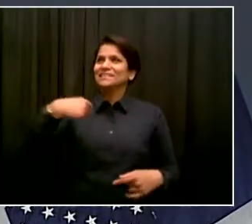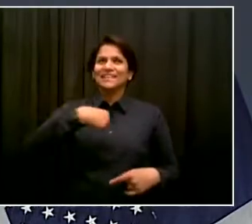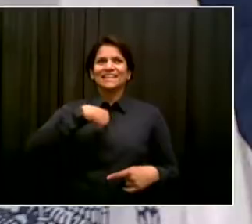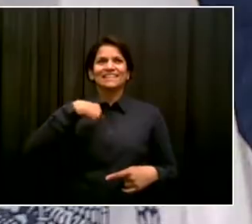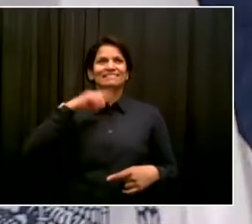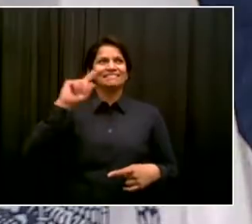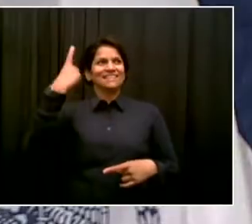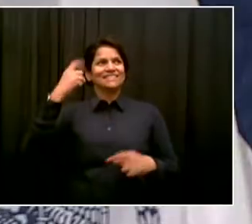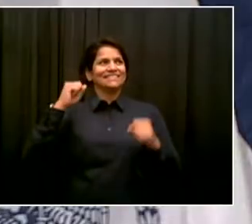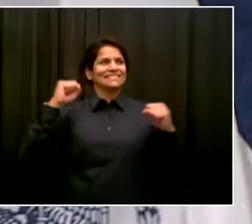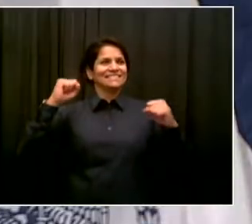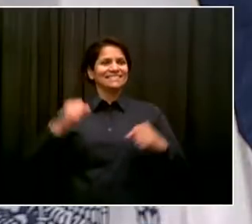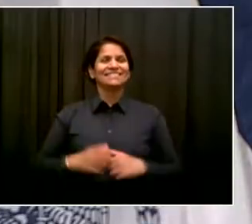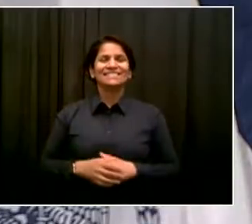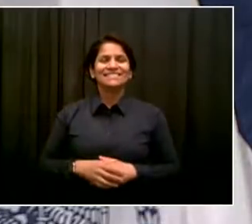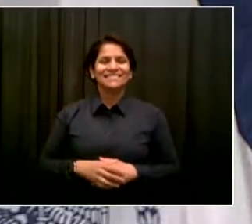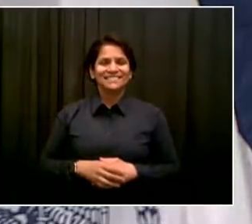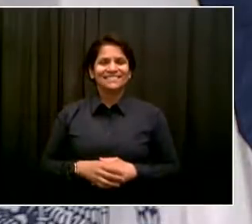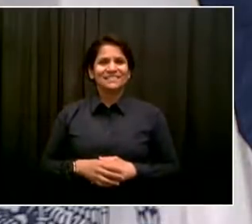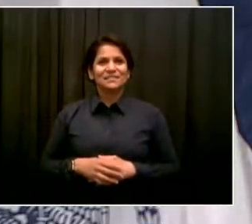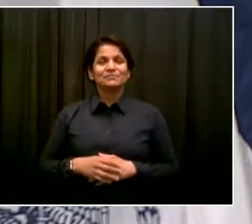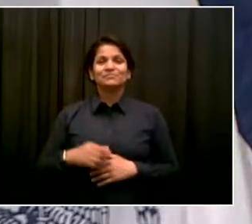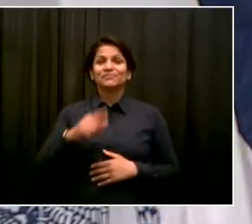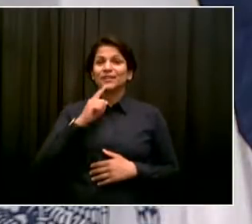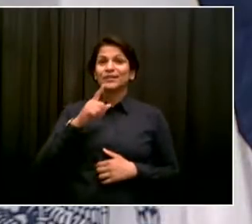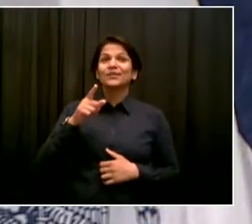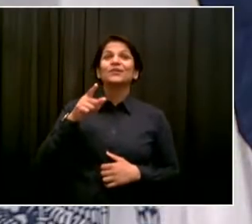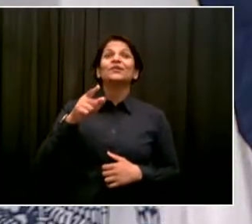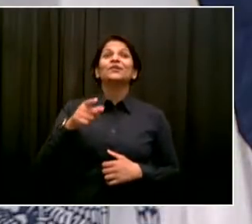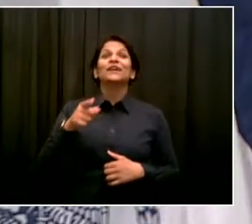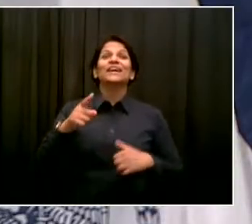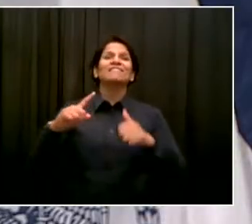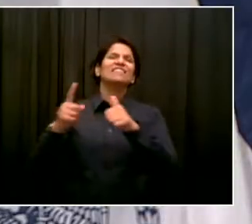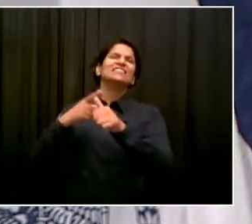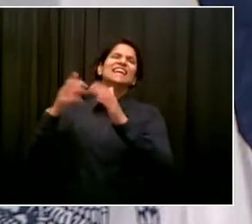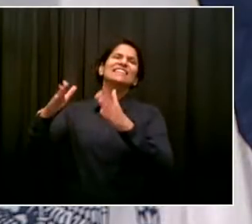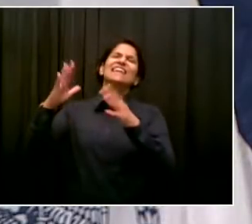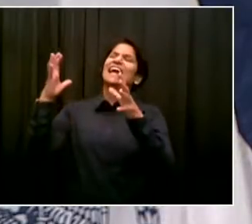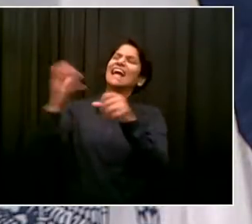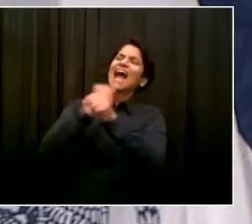EVERYONE ON THE CALL. IT IS VERY EXCITING TO BE A